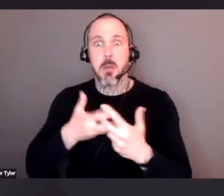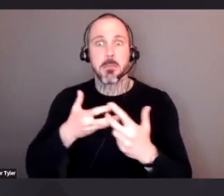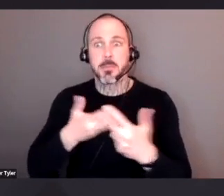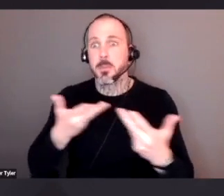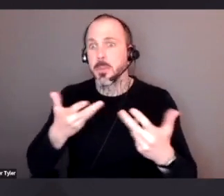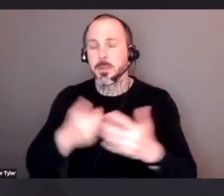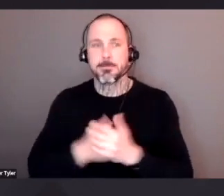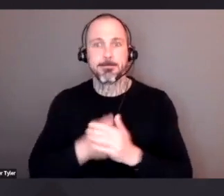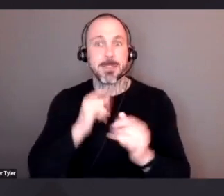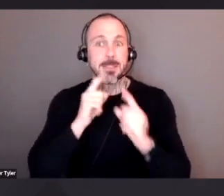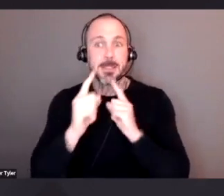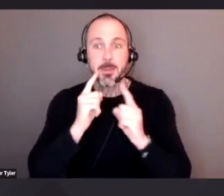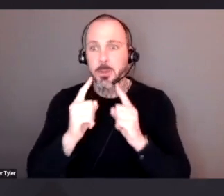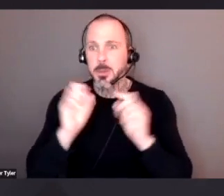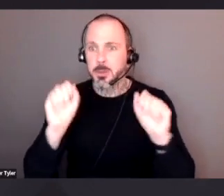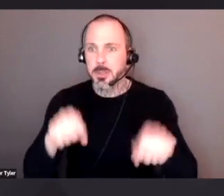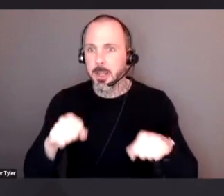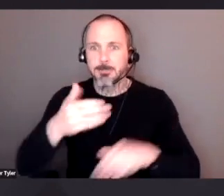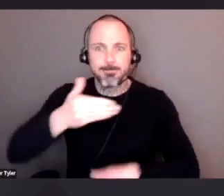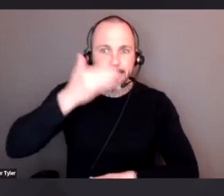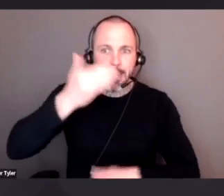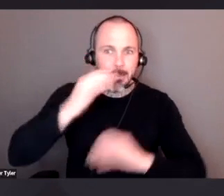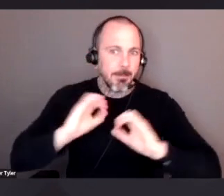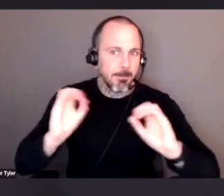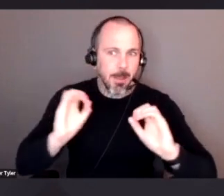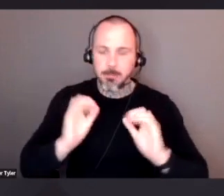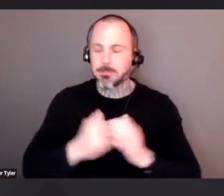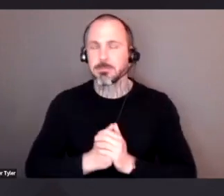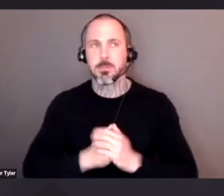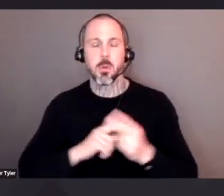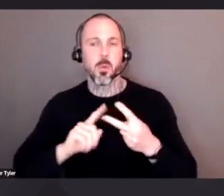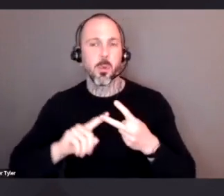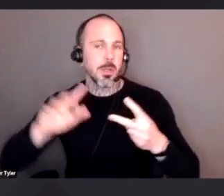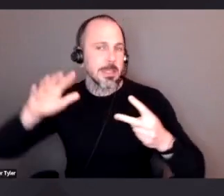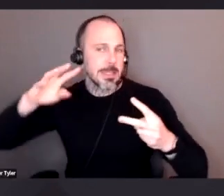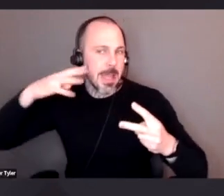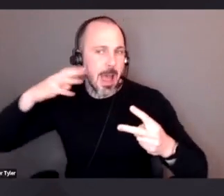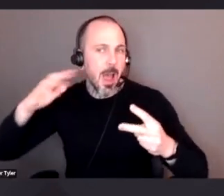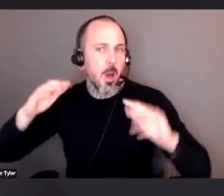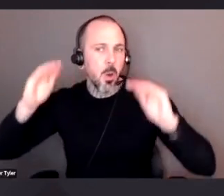various types of support and adjustments for your employees without even realizing it.